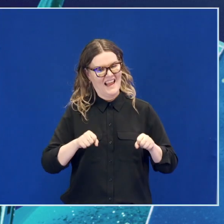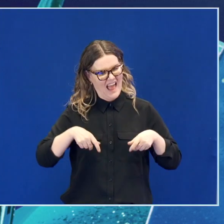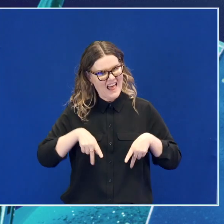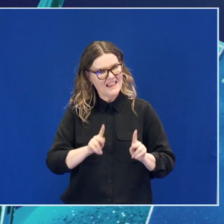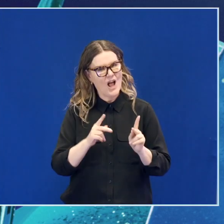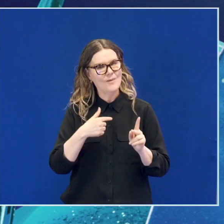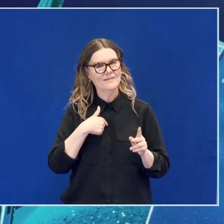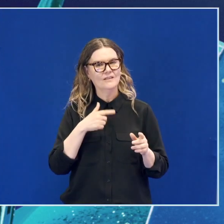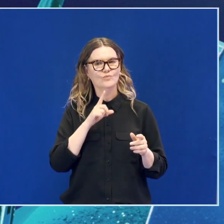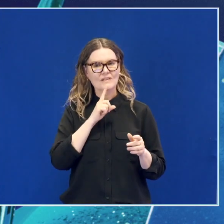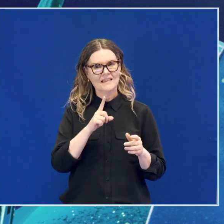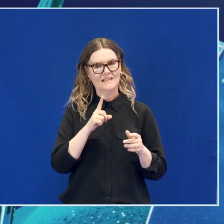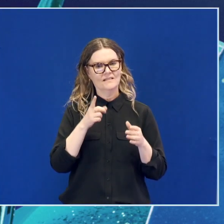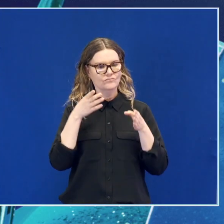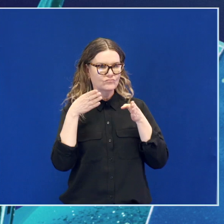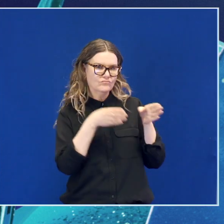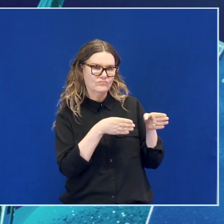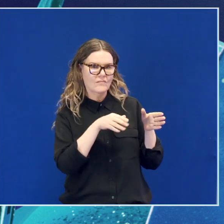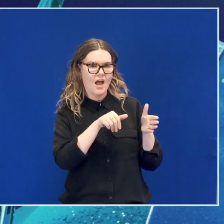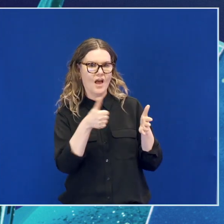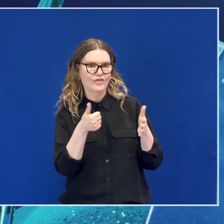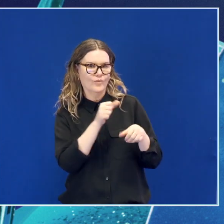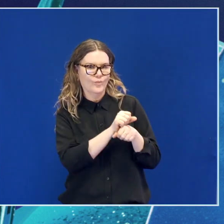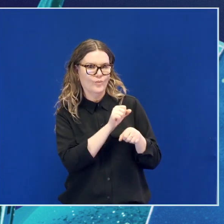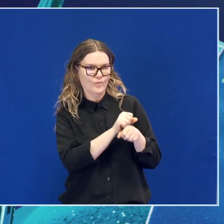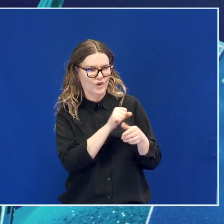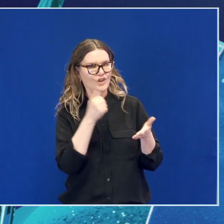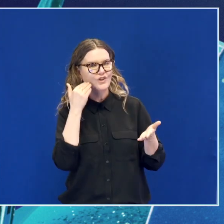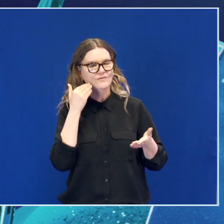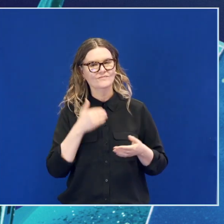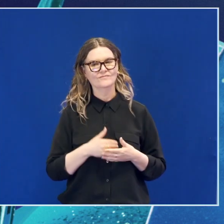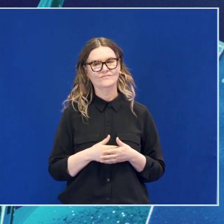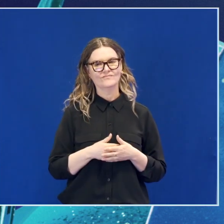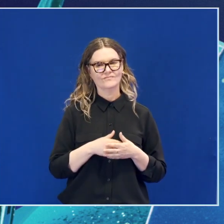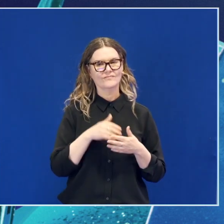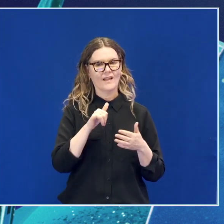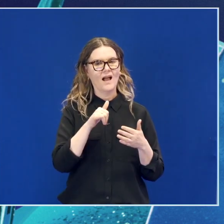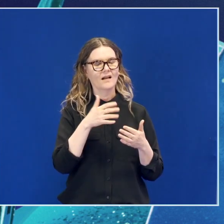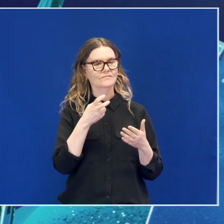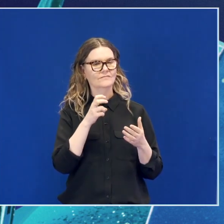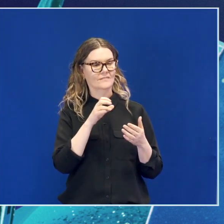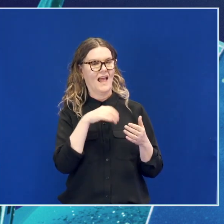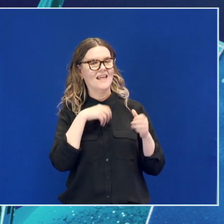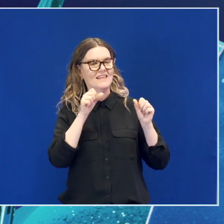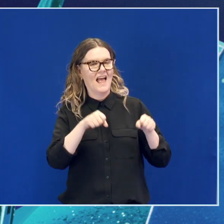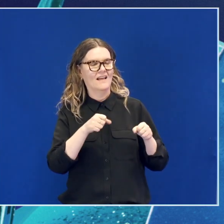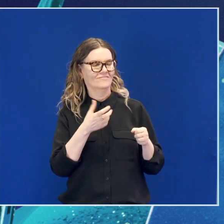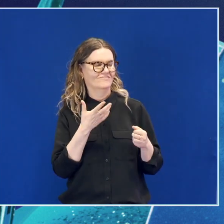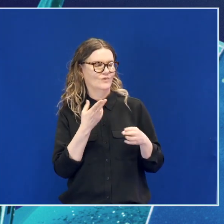of strategy and, you know, what I'm trying to do. And not worrying so much